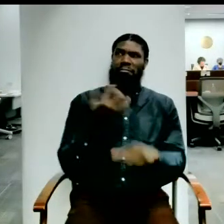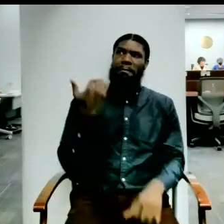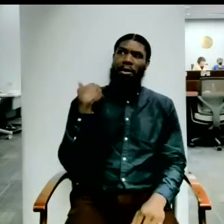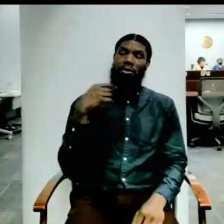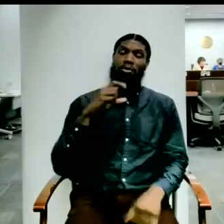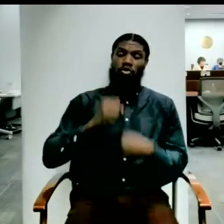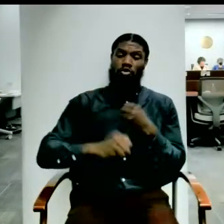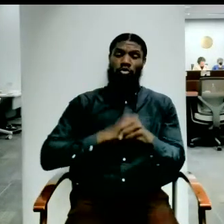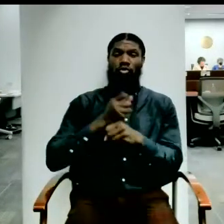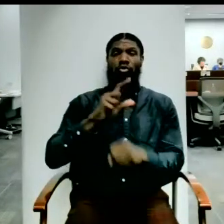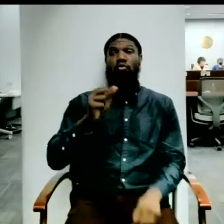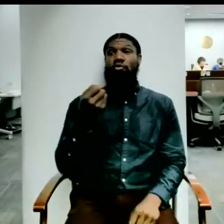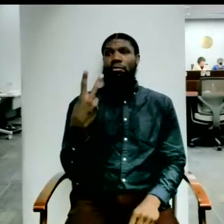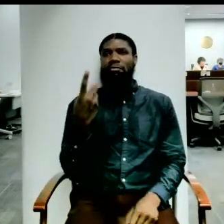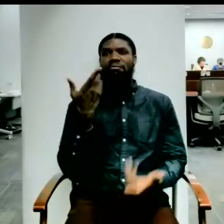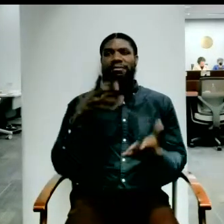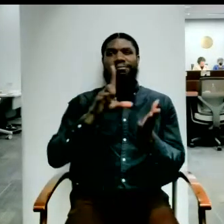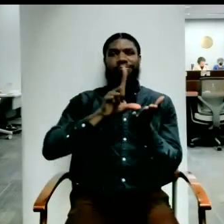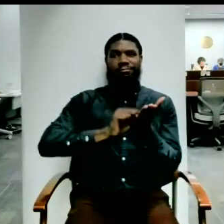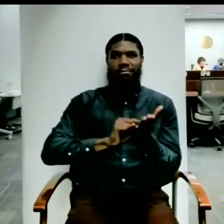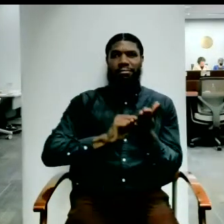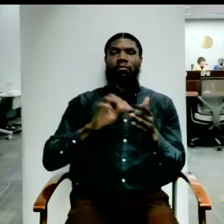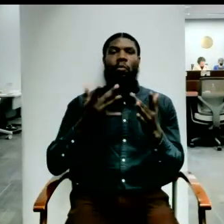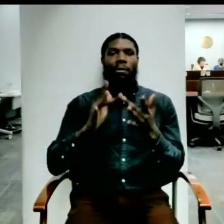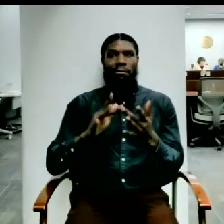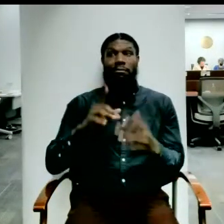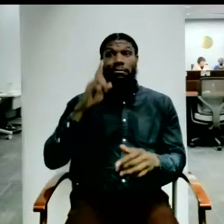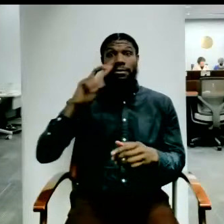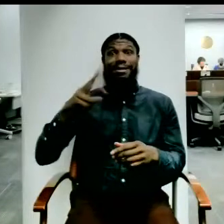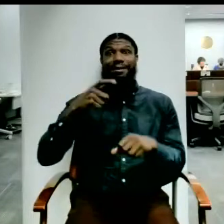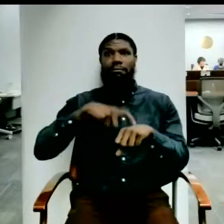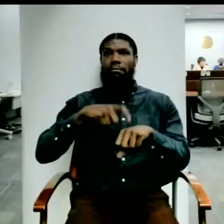it was published on the website, the second time it was not published at all.